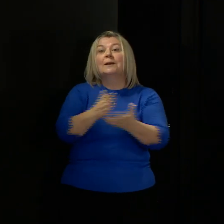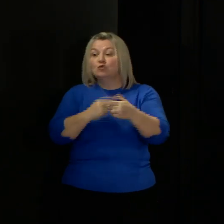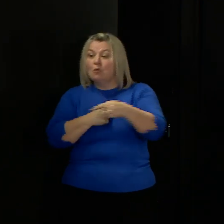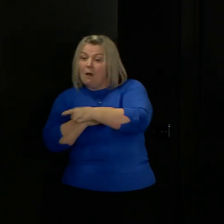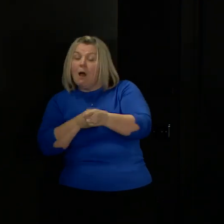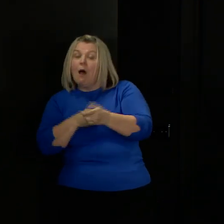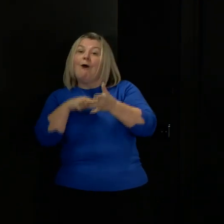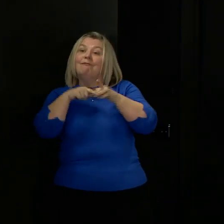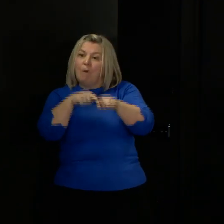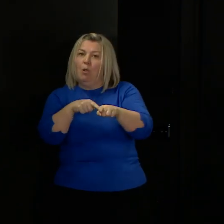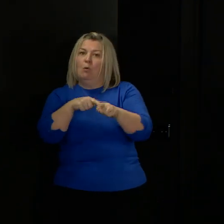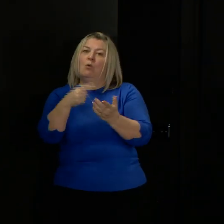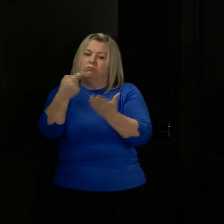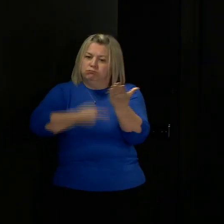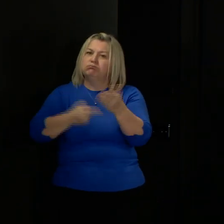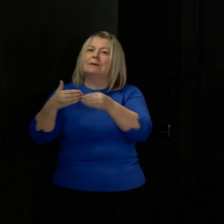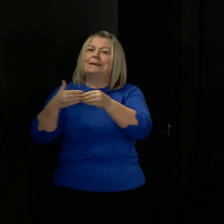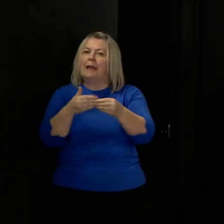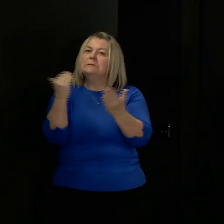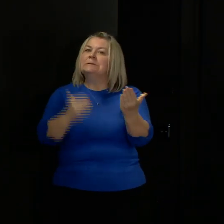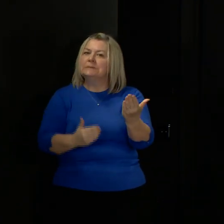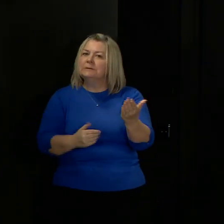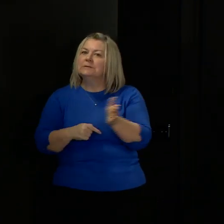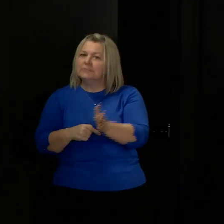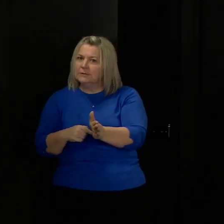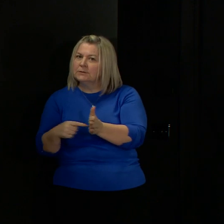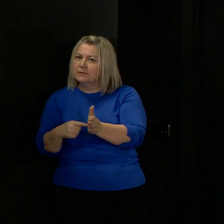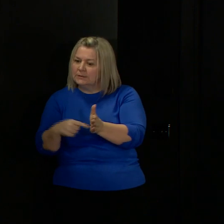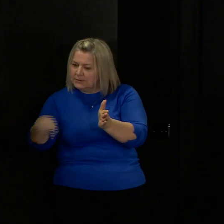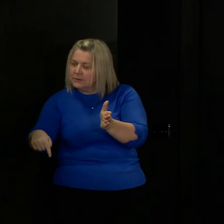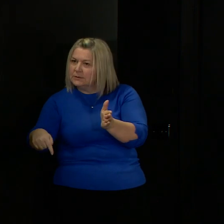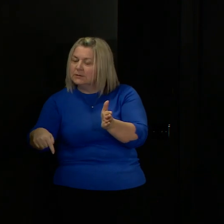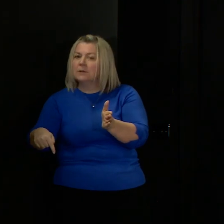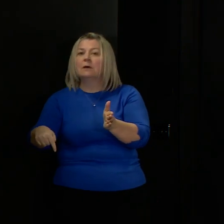intended and part of that is to have a discussion whenever a case becomes